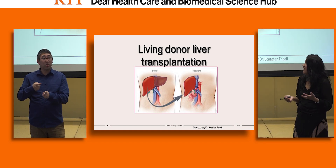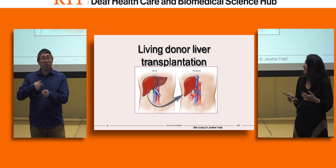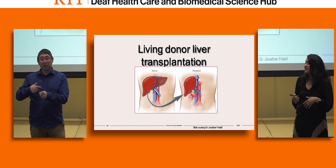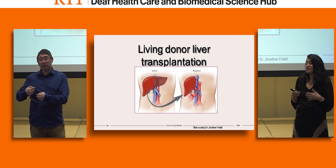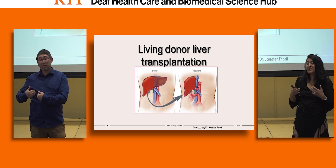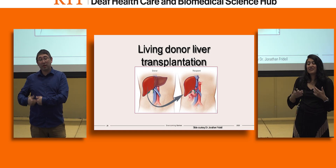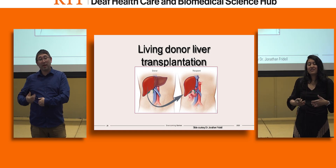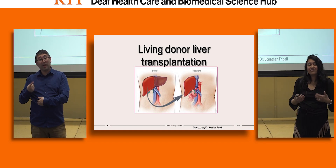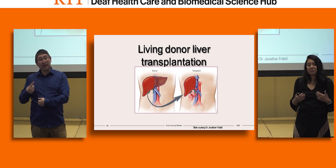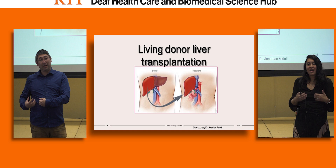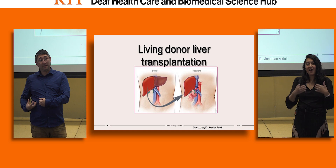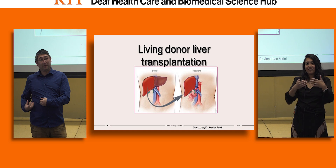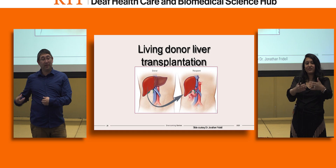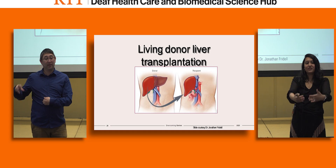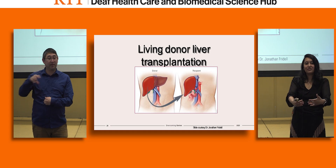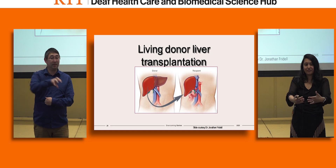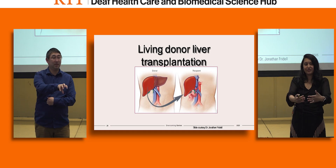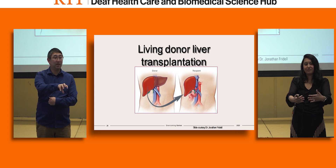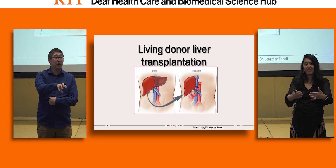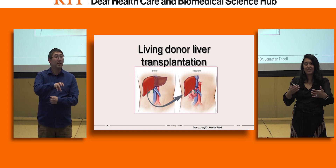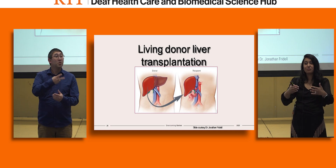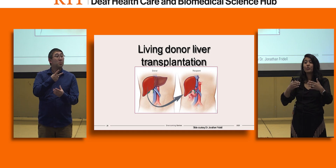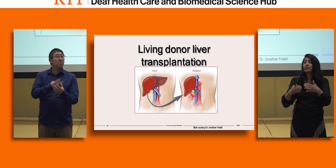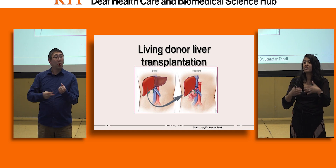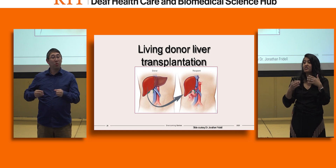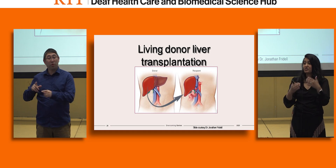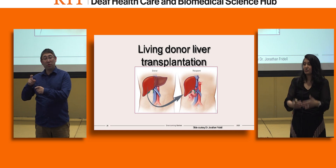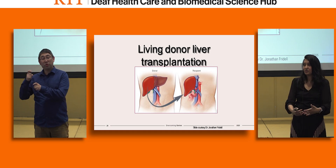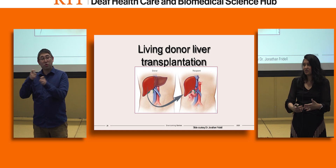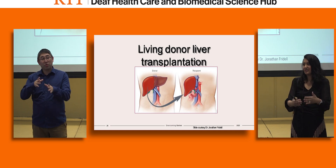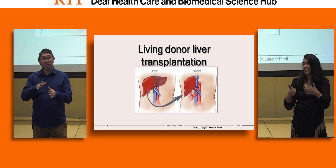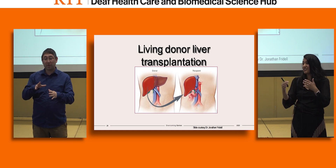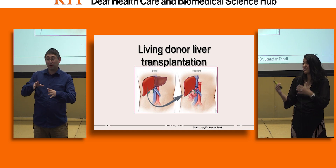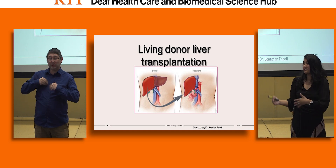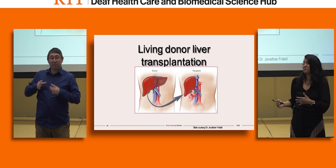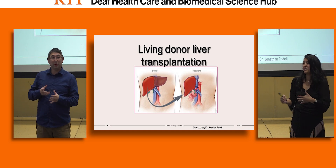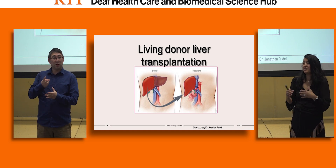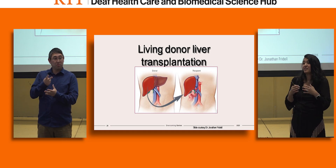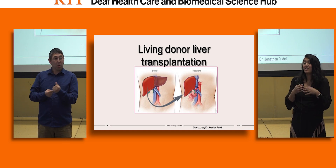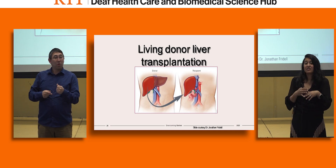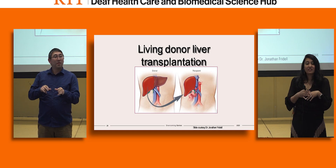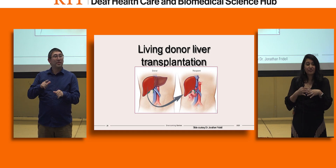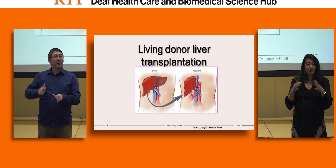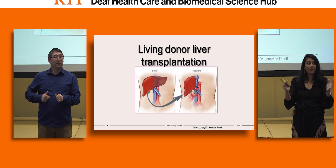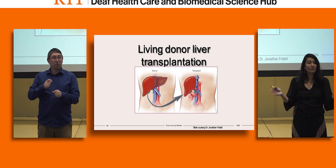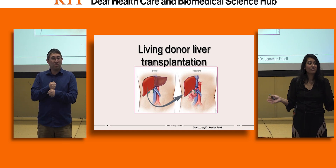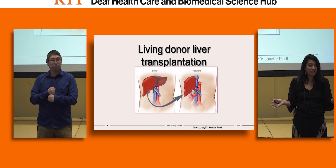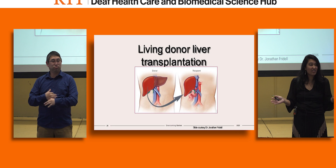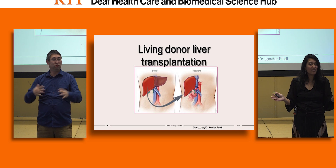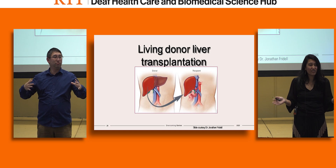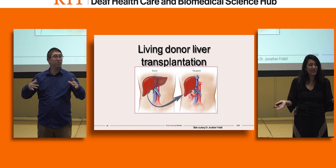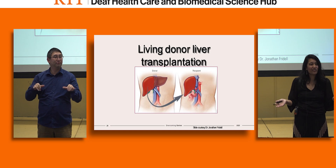And so, we can give them half of their liver, and in both the donor and the recipient, the liver grows to nearly full size